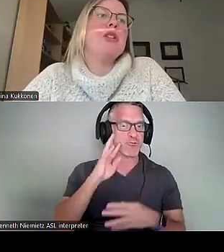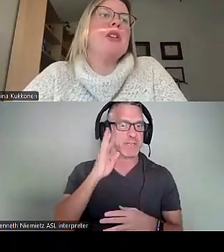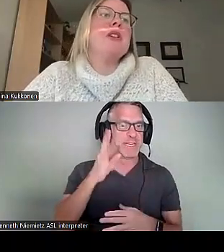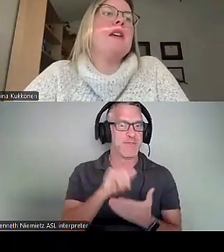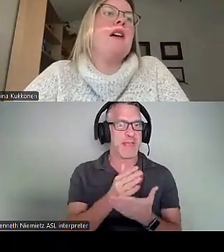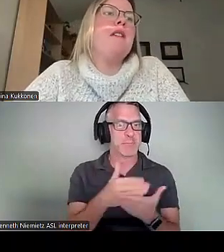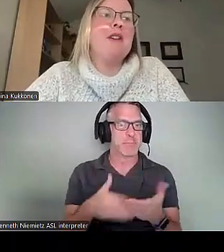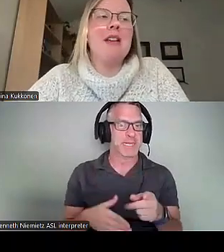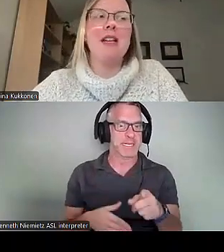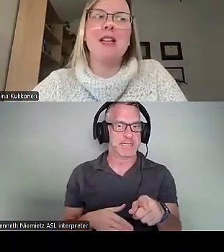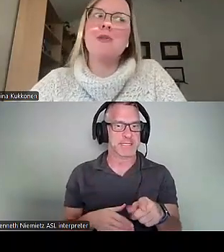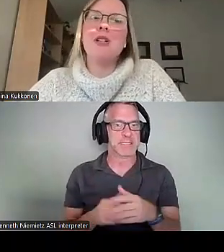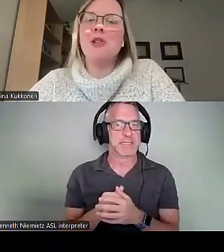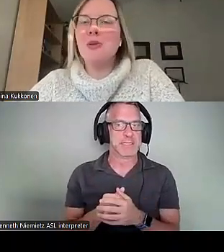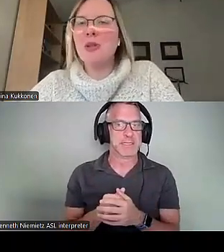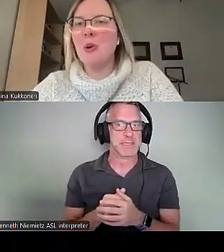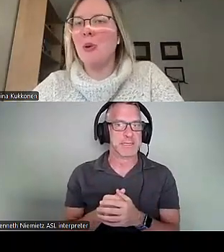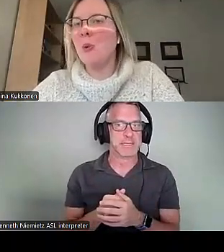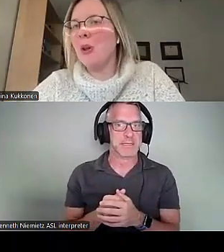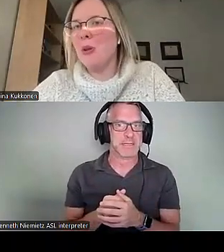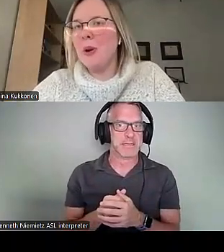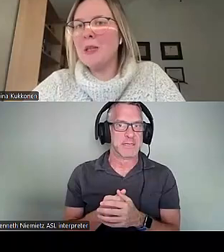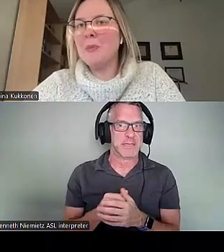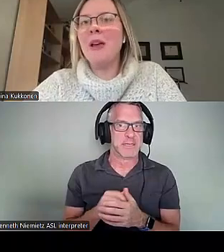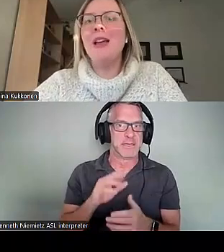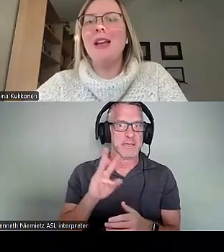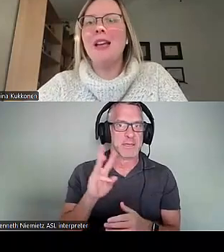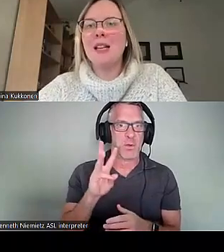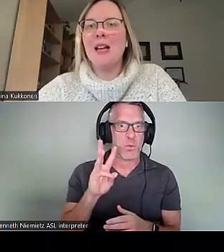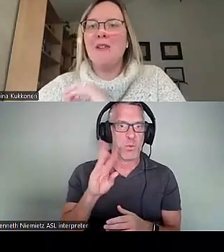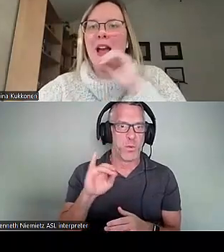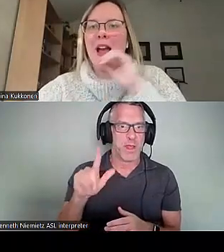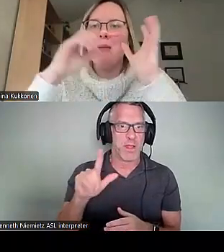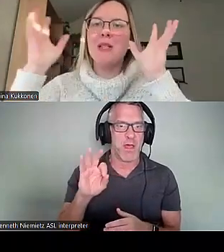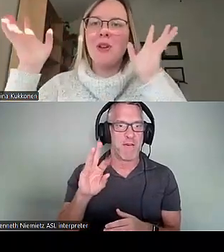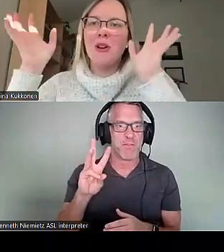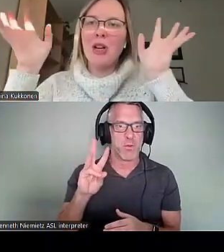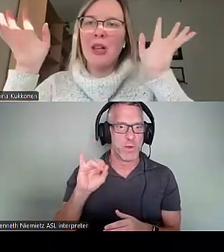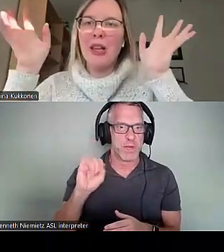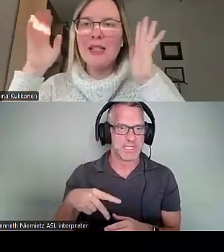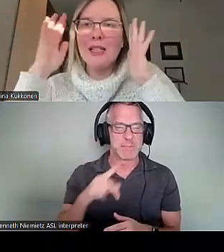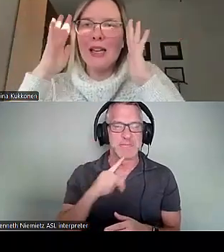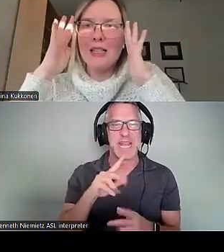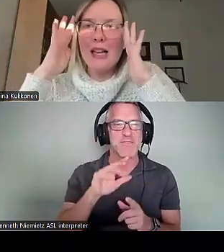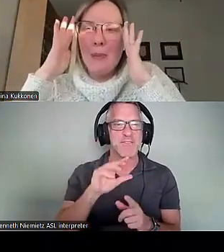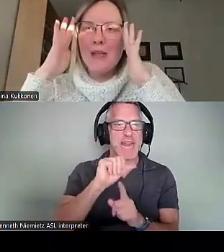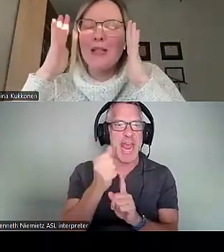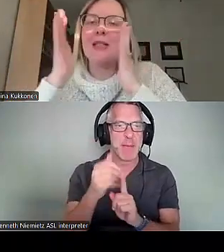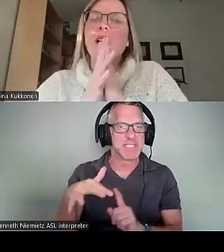which is of an ignis fatuus or a will-o'-the-wisp. It's kind of an atmospheric light that happens,